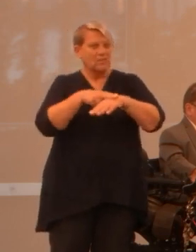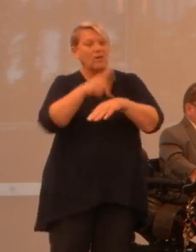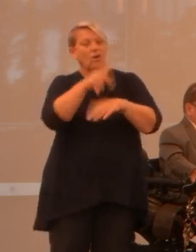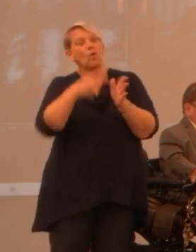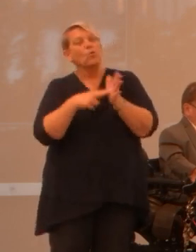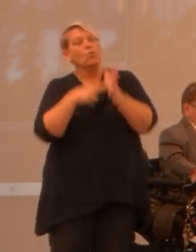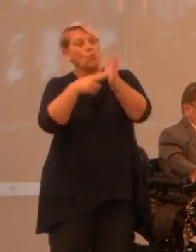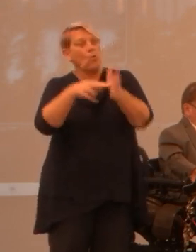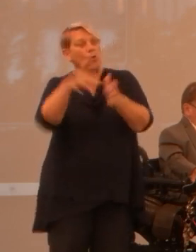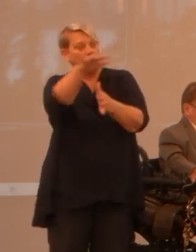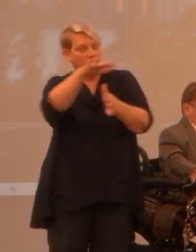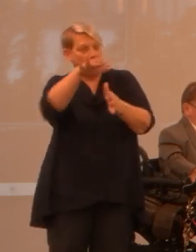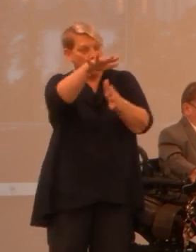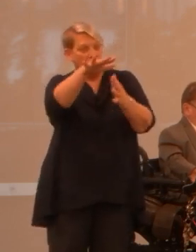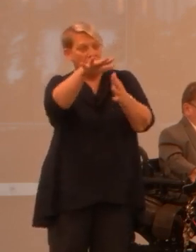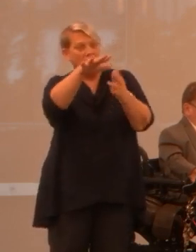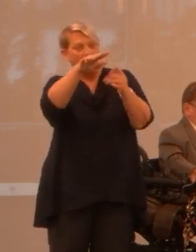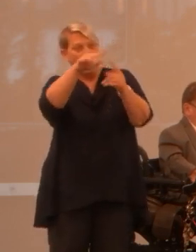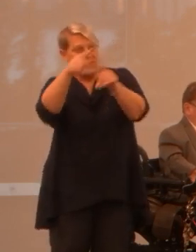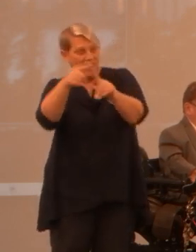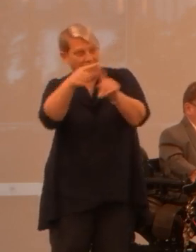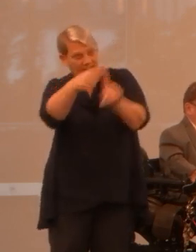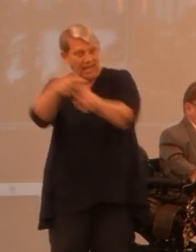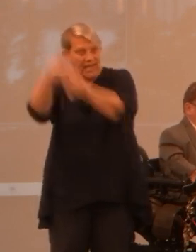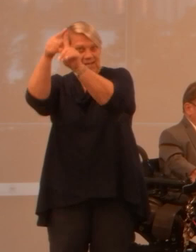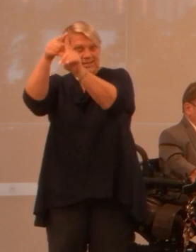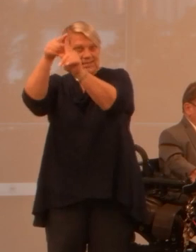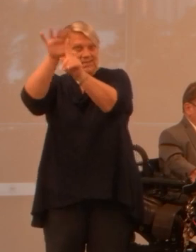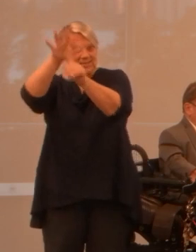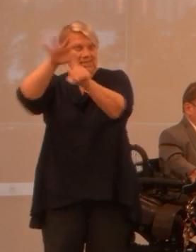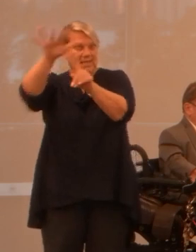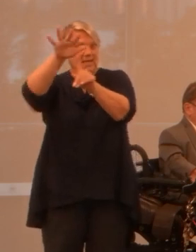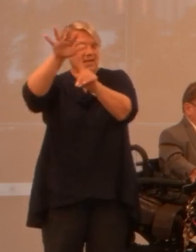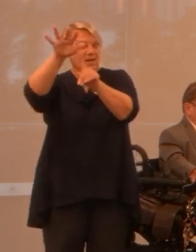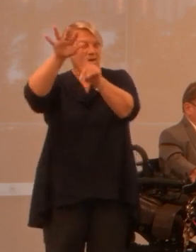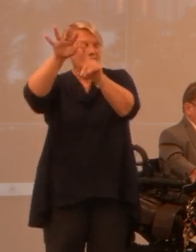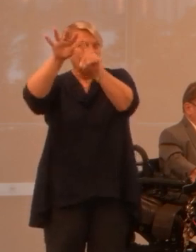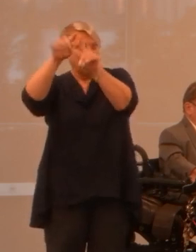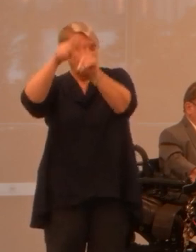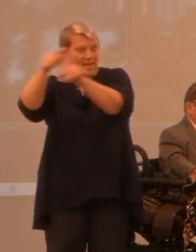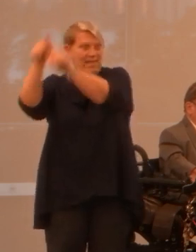Njakinjaki which is east of Balardong, Wudjari which is east of Wiilman,